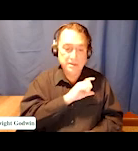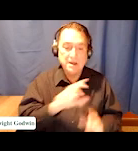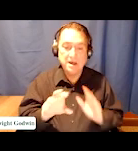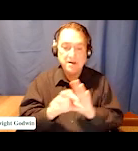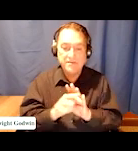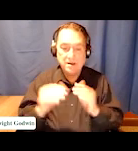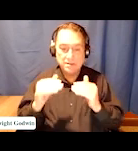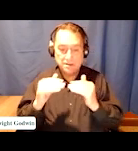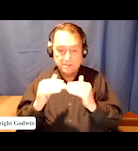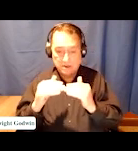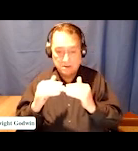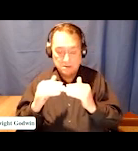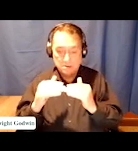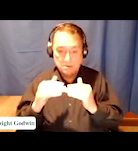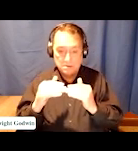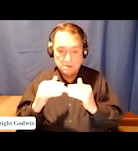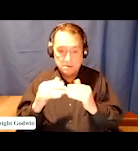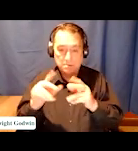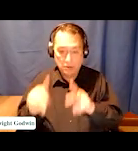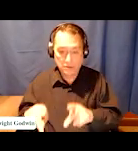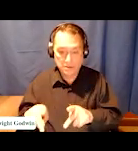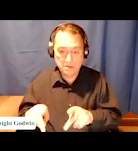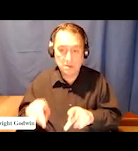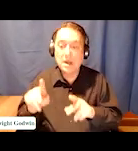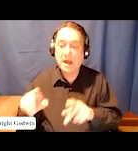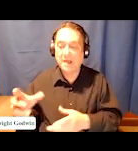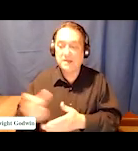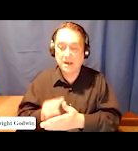and the peer got the support that they needed.